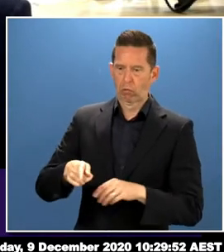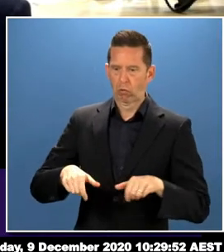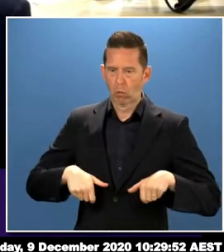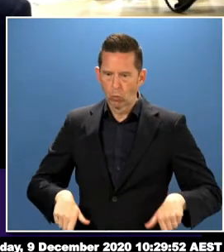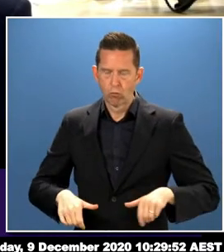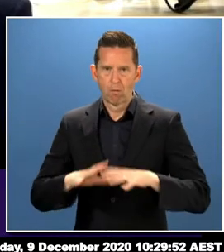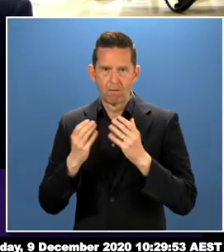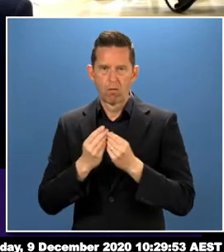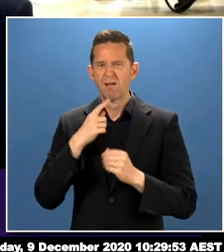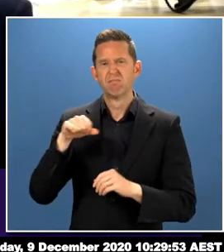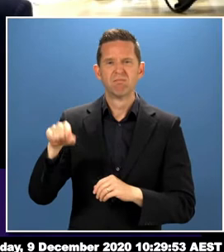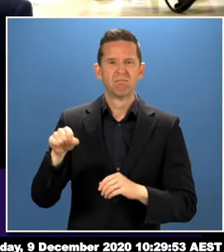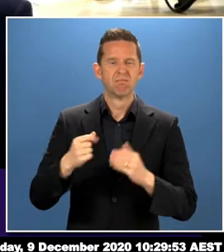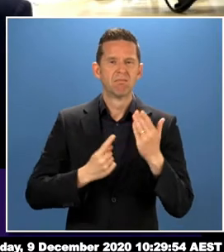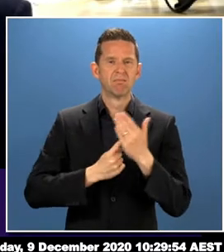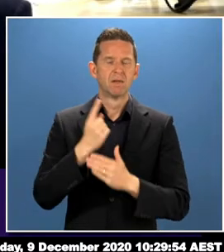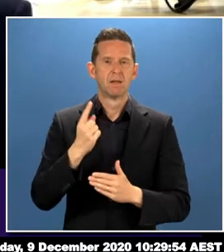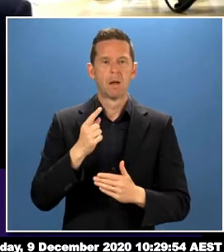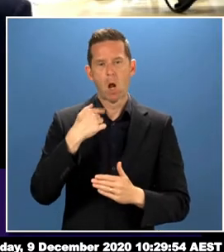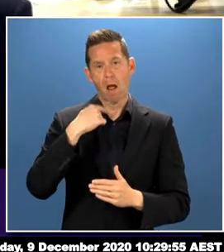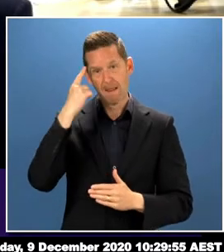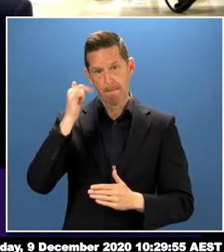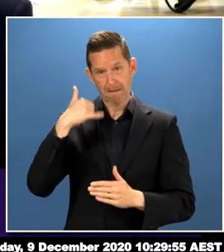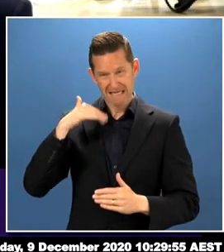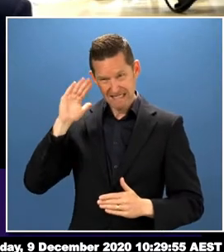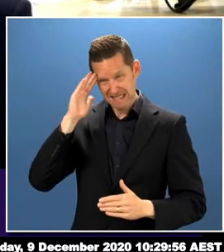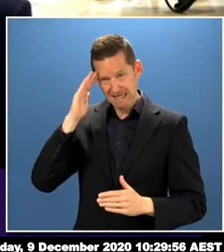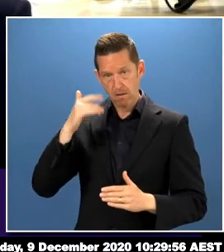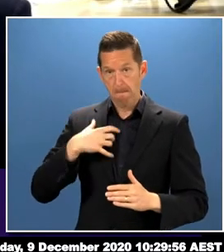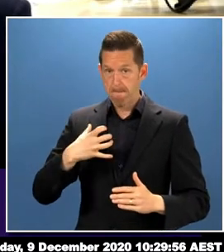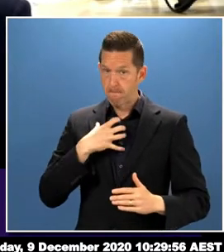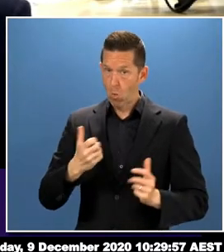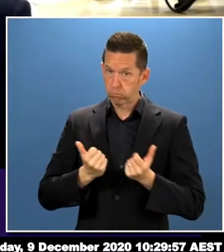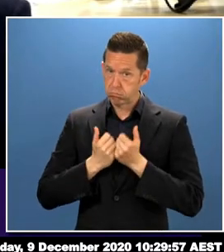But, as a result, I may have put my body through more pressure and more